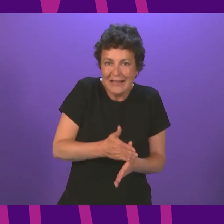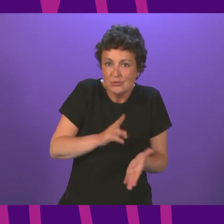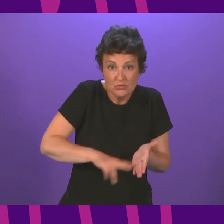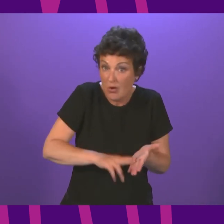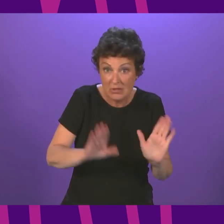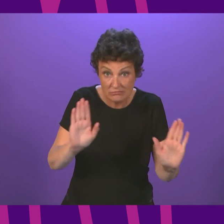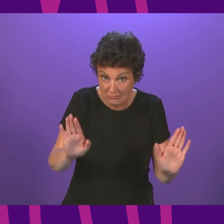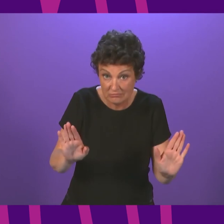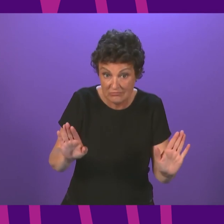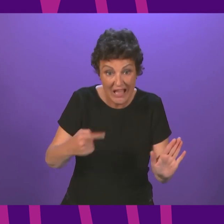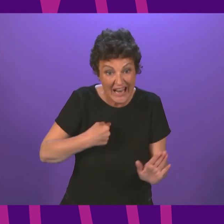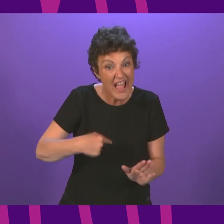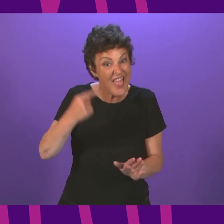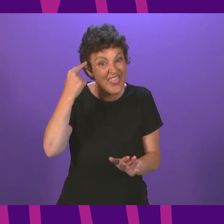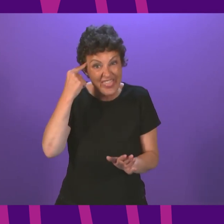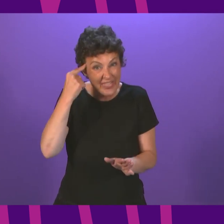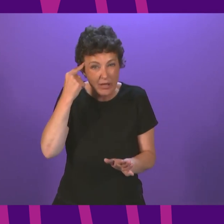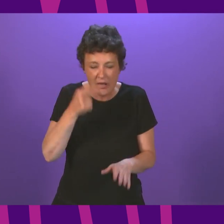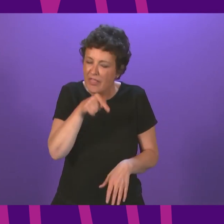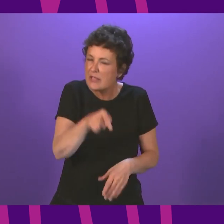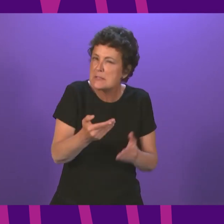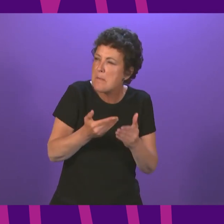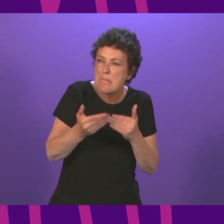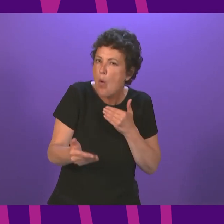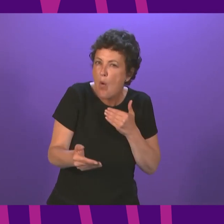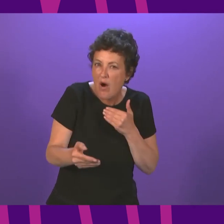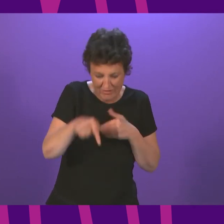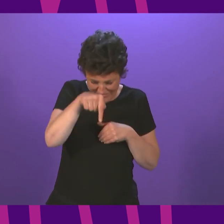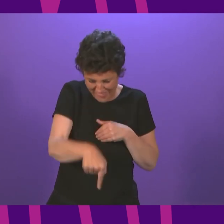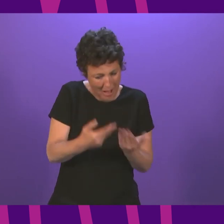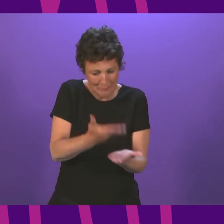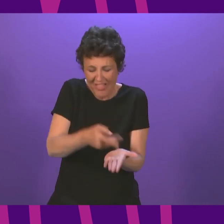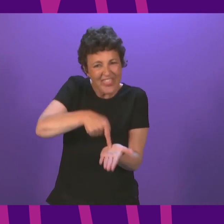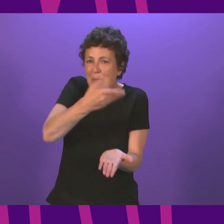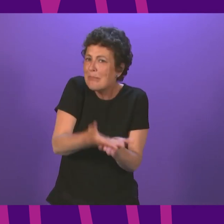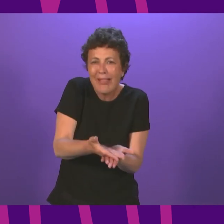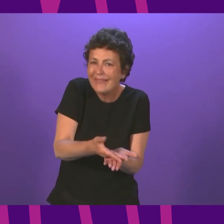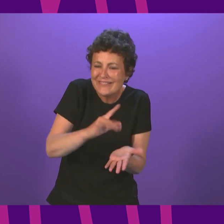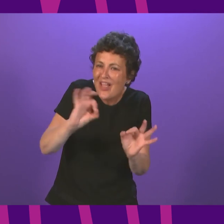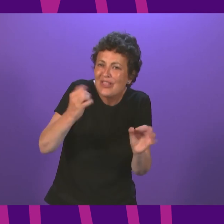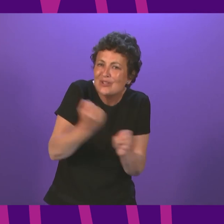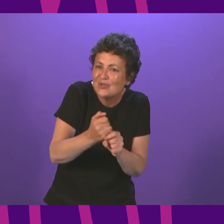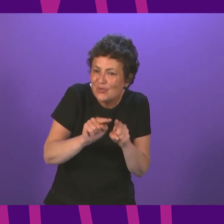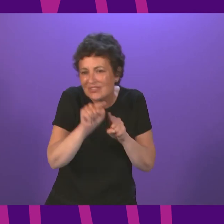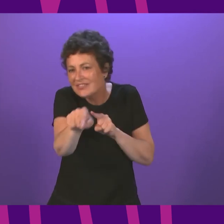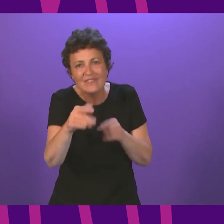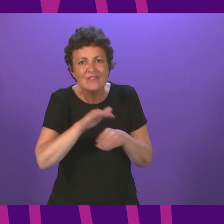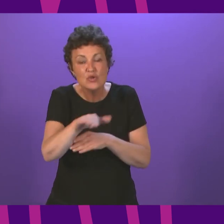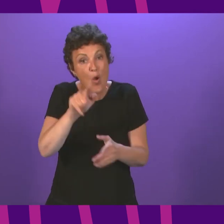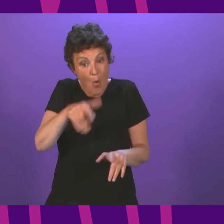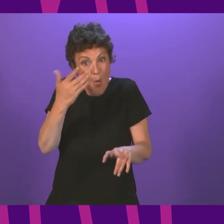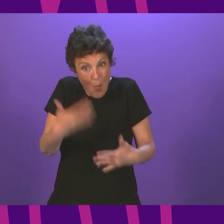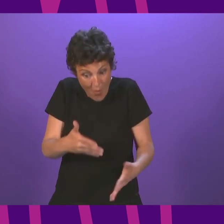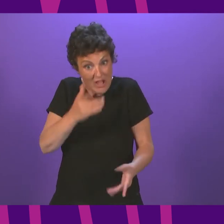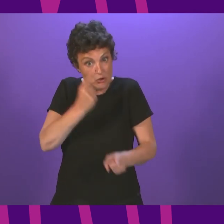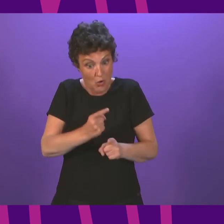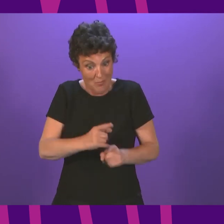the Parliamentary Bureau, to move the motion.